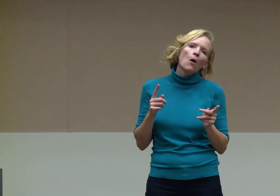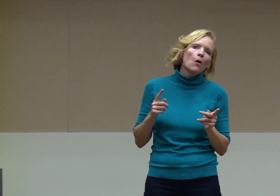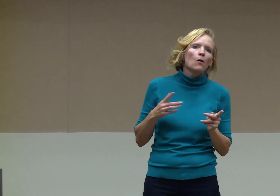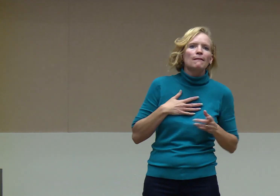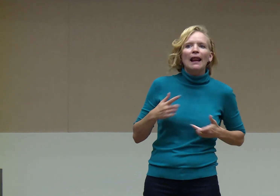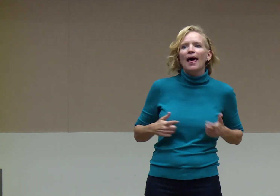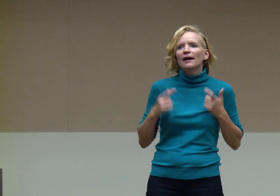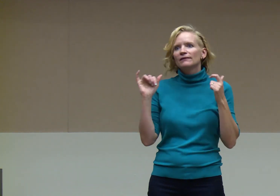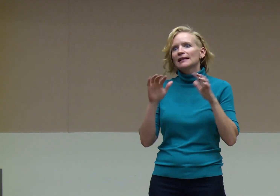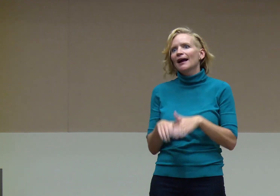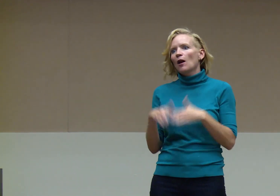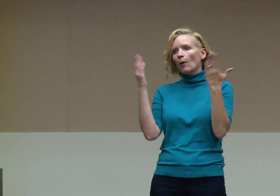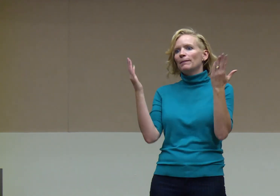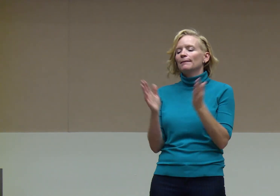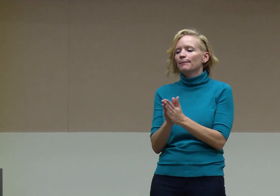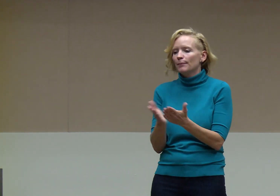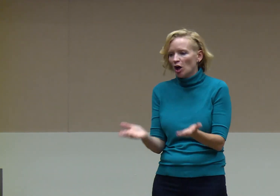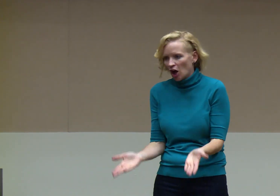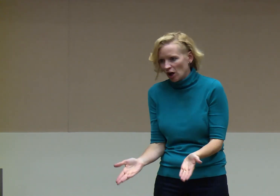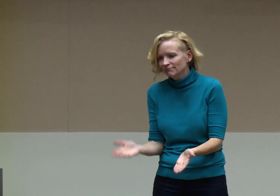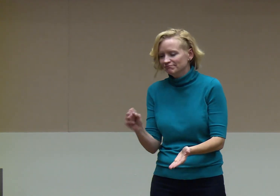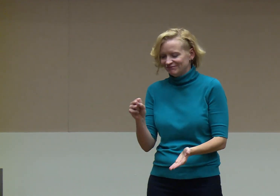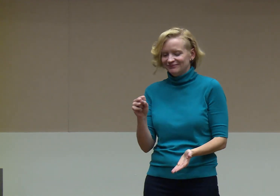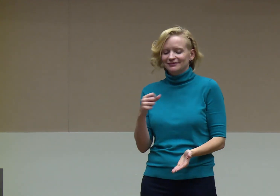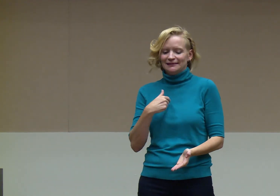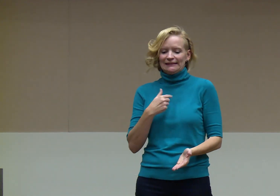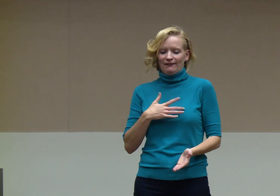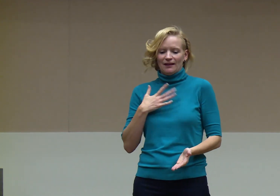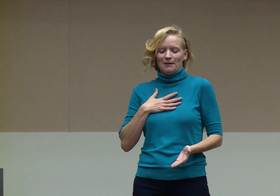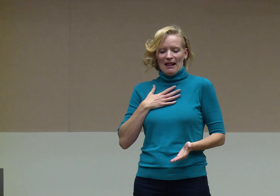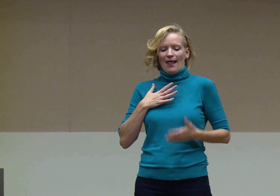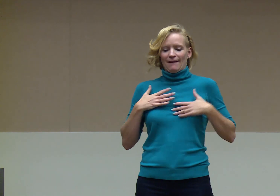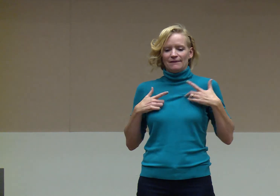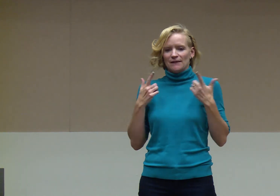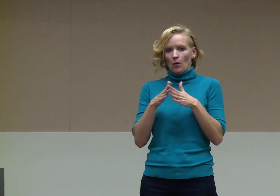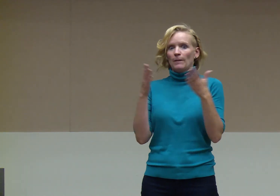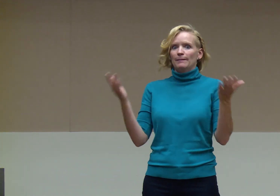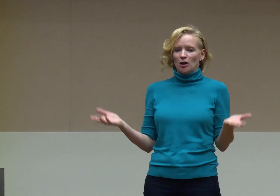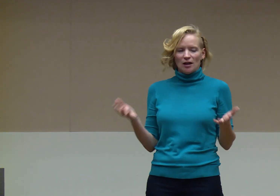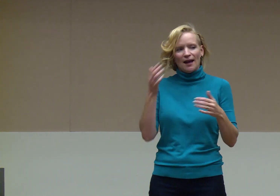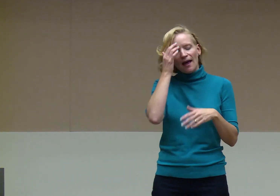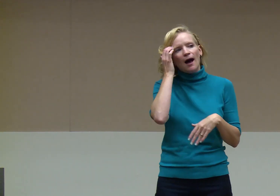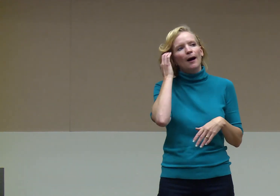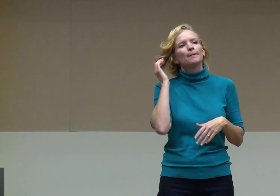People say that my life is like an open book, and I kind of identify with that.